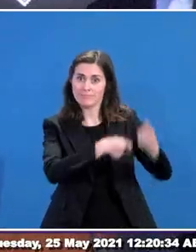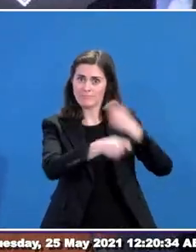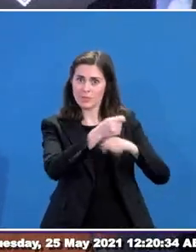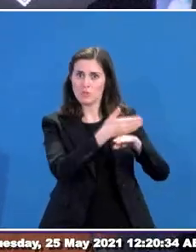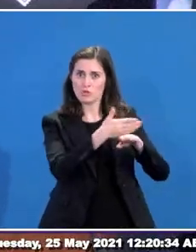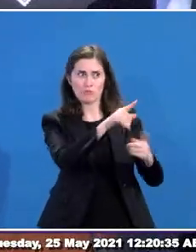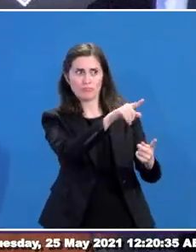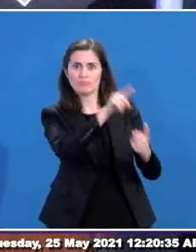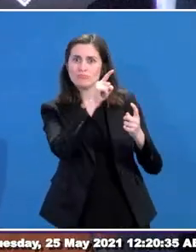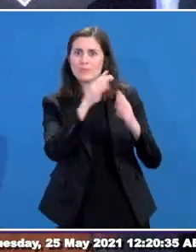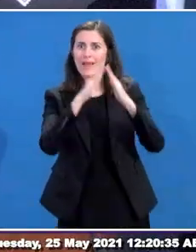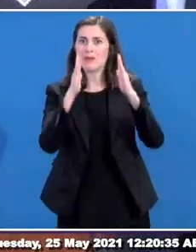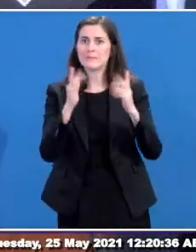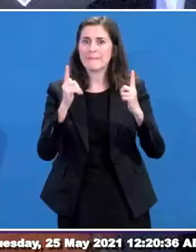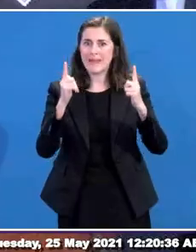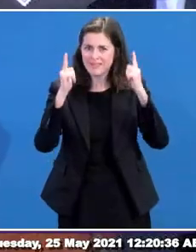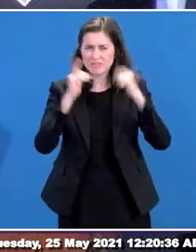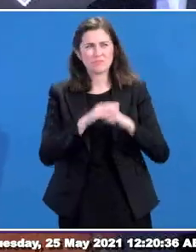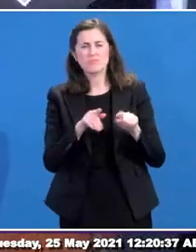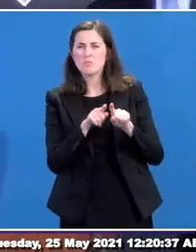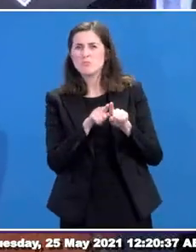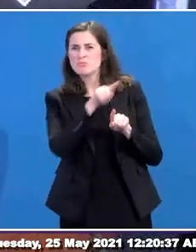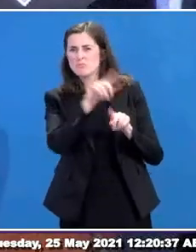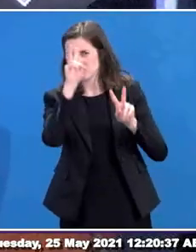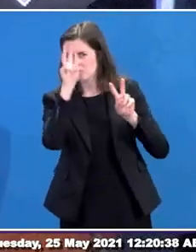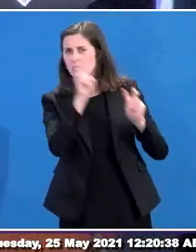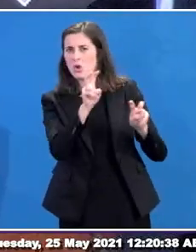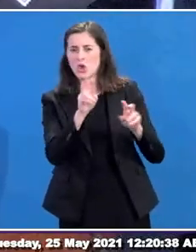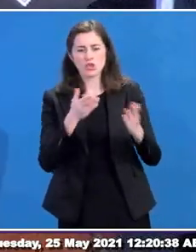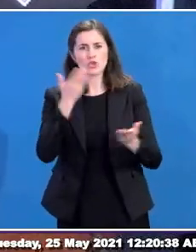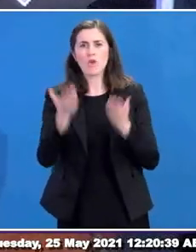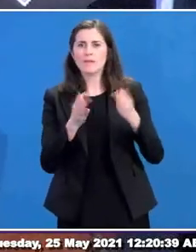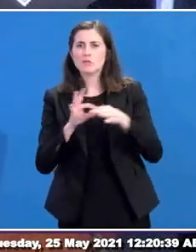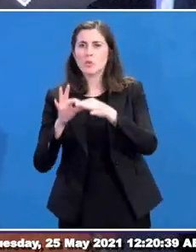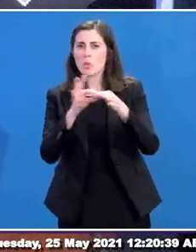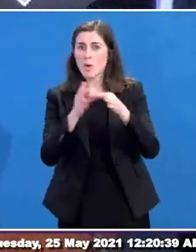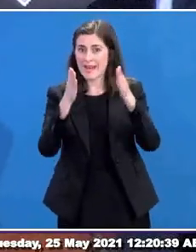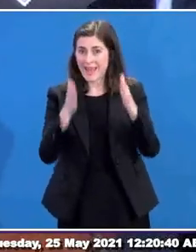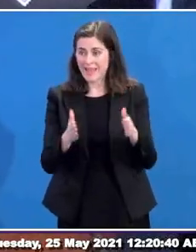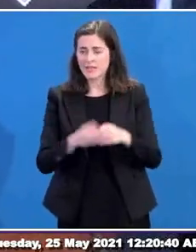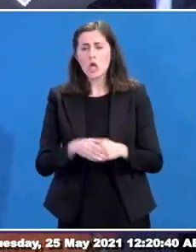and also called service co-ordinator. And you remember SP1 was physically quite stocky?